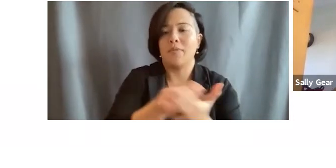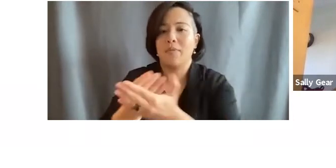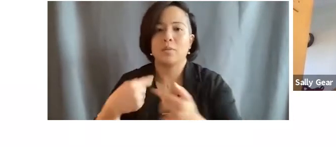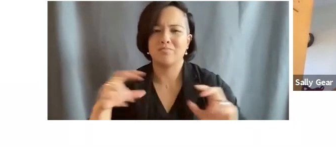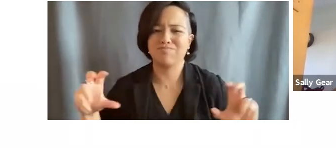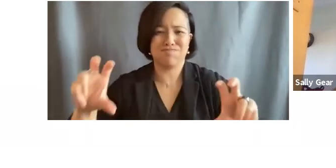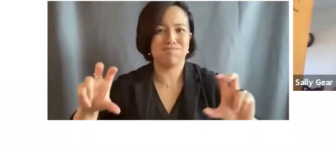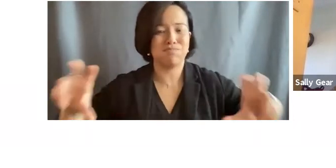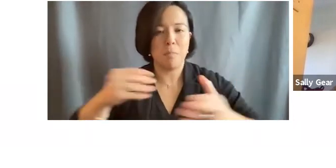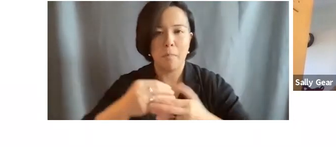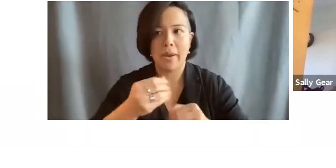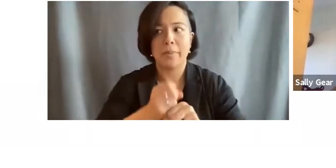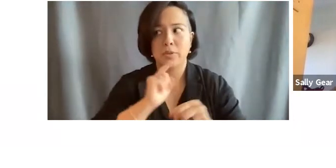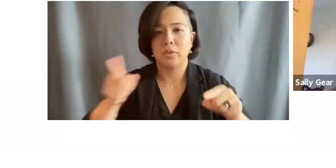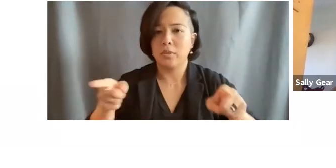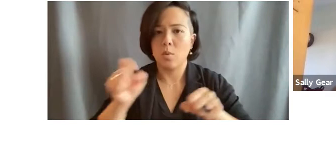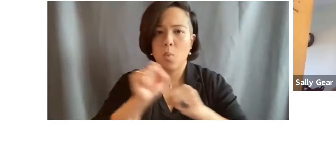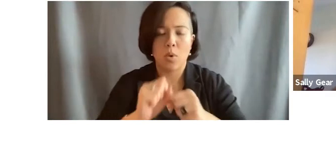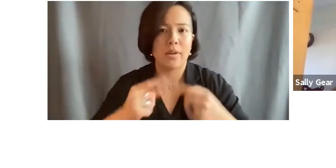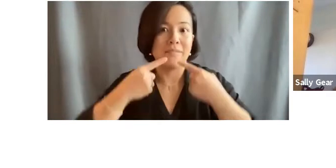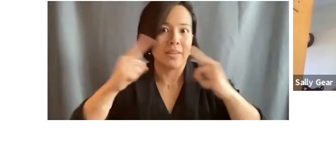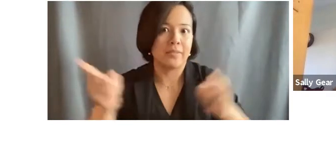particularly in the issue of emergencies and protect crisis.